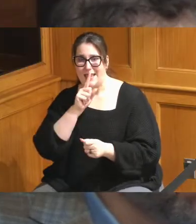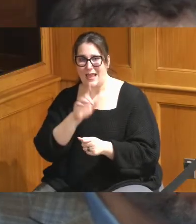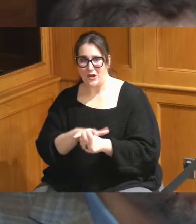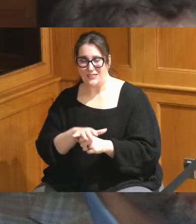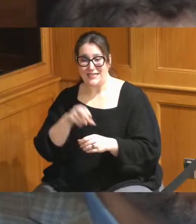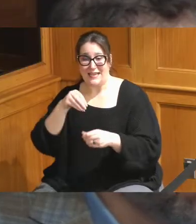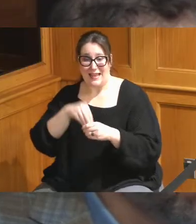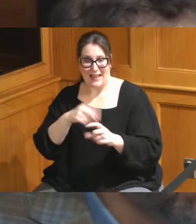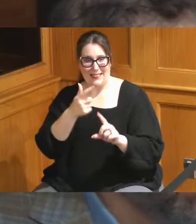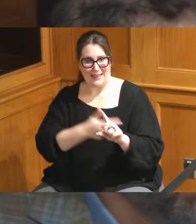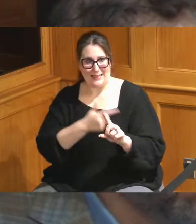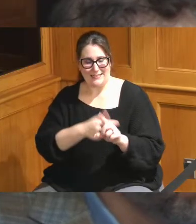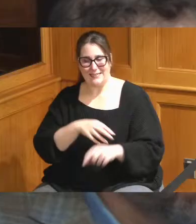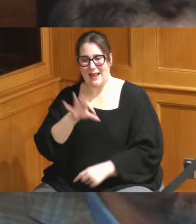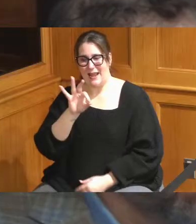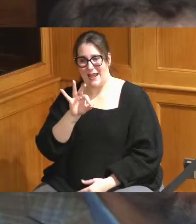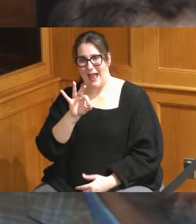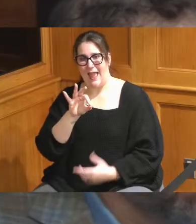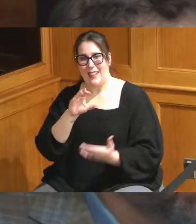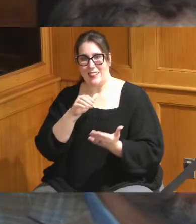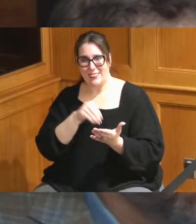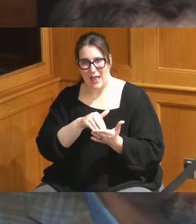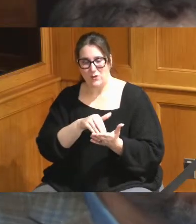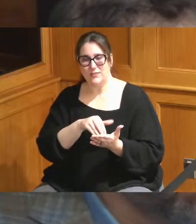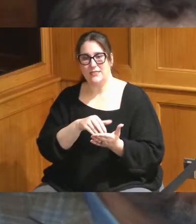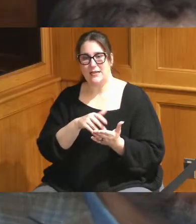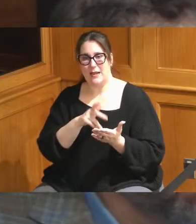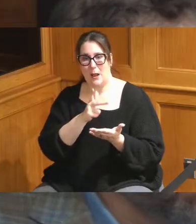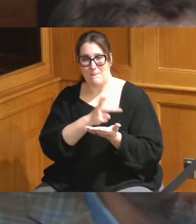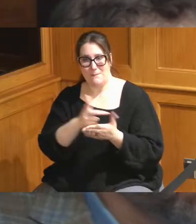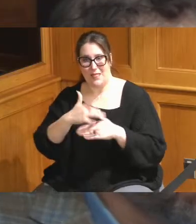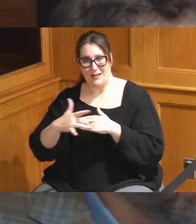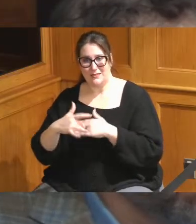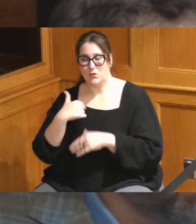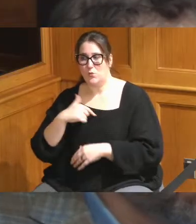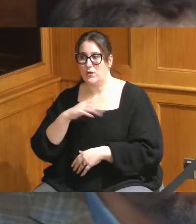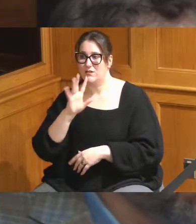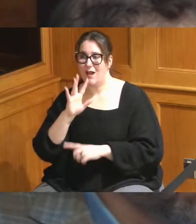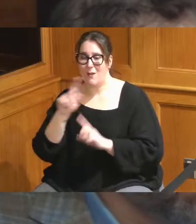lease. 9,000 spots. So, we keep talking about we're going to build buildings on top of here,